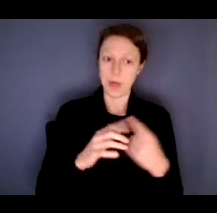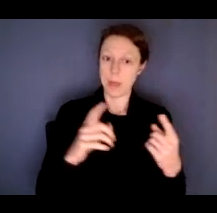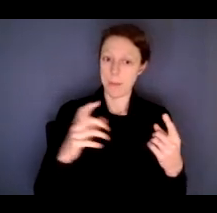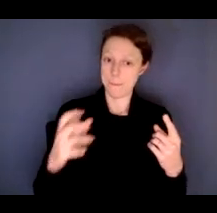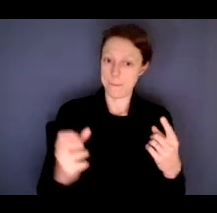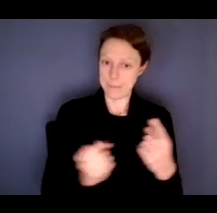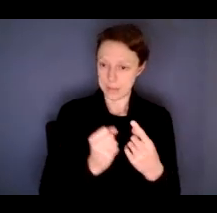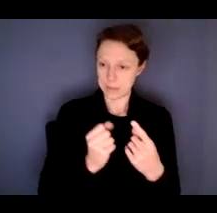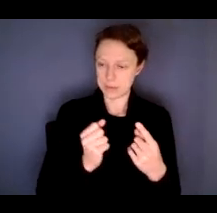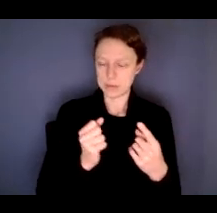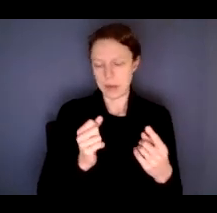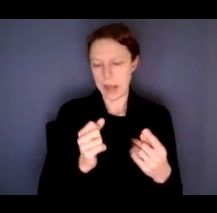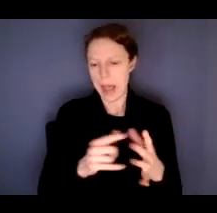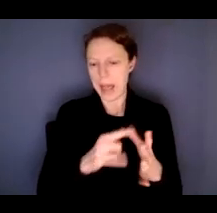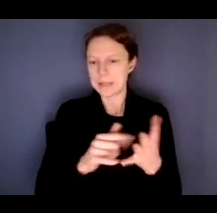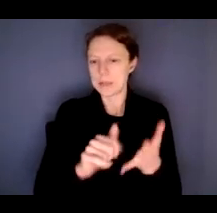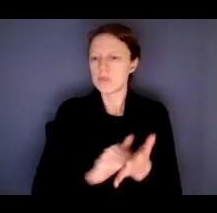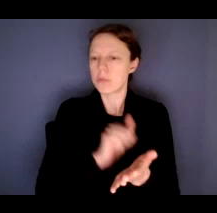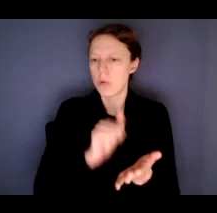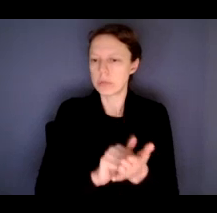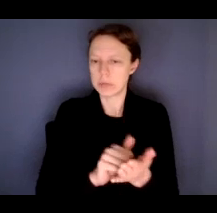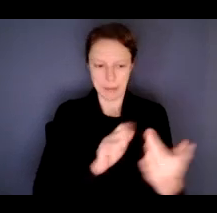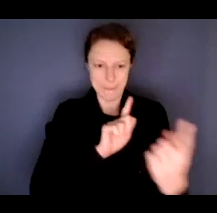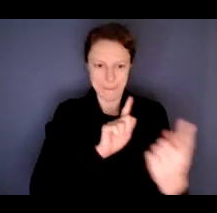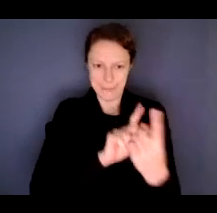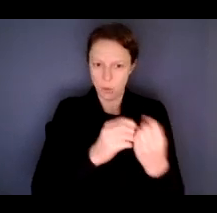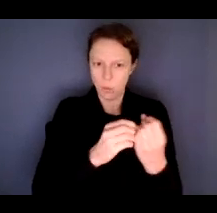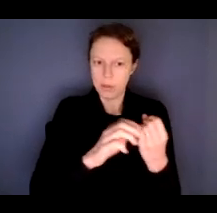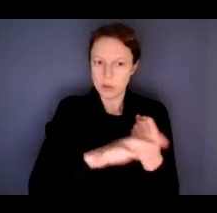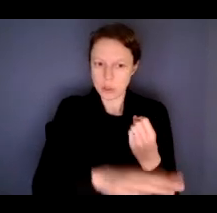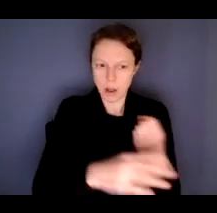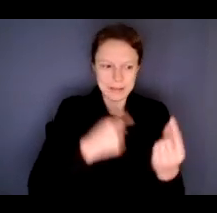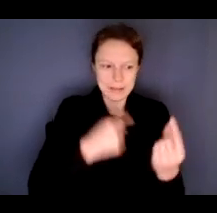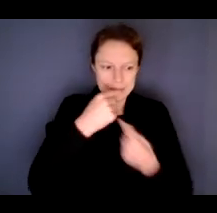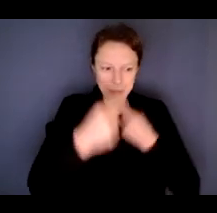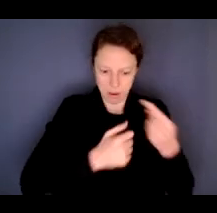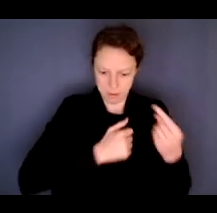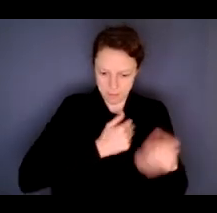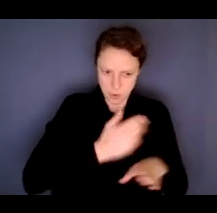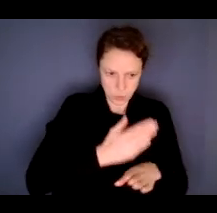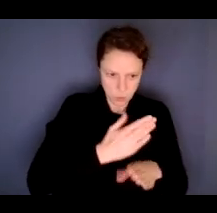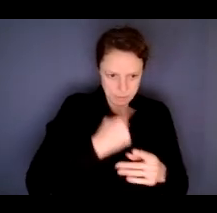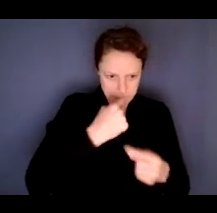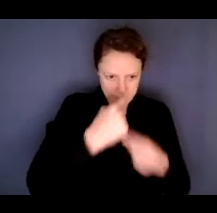meet with the child, explain their role to the child and assist the child to take part in